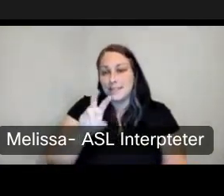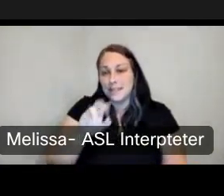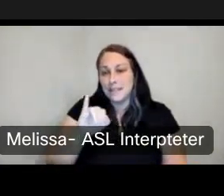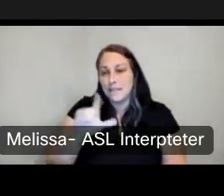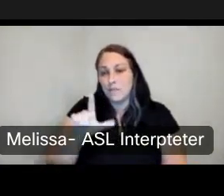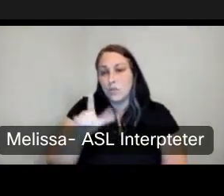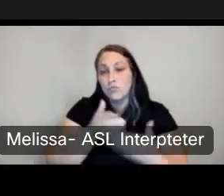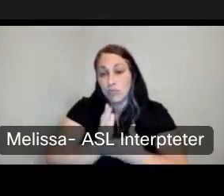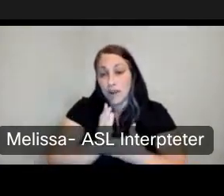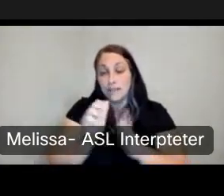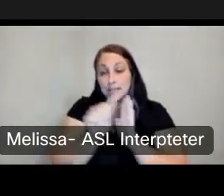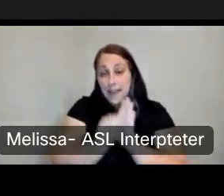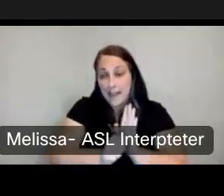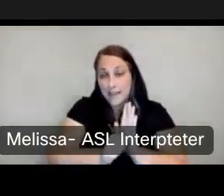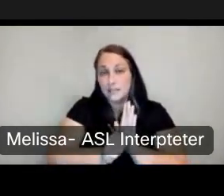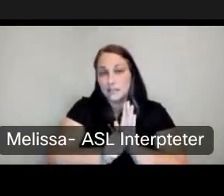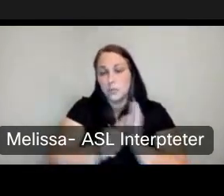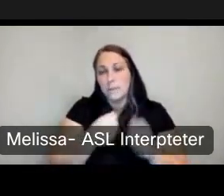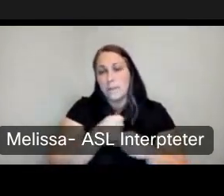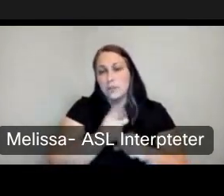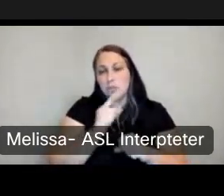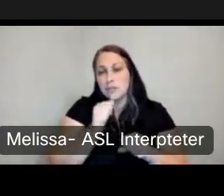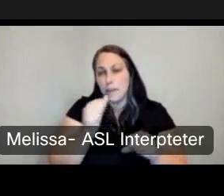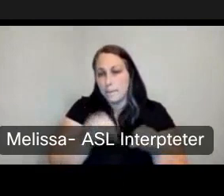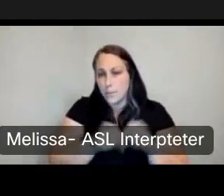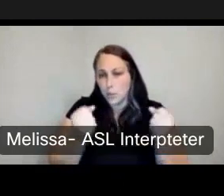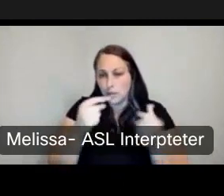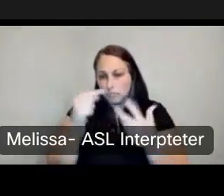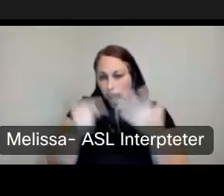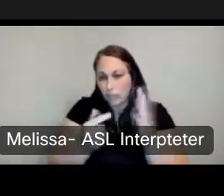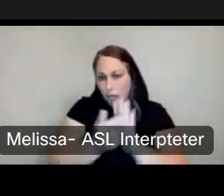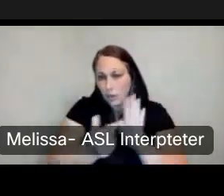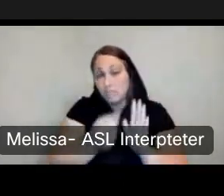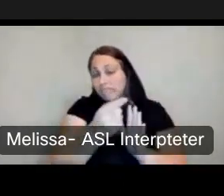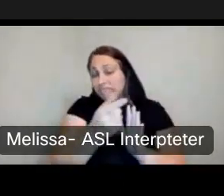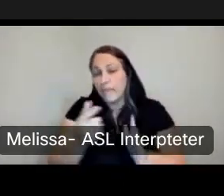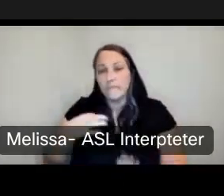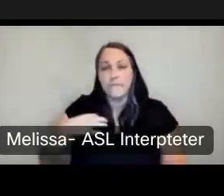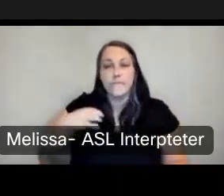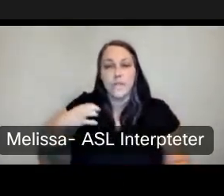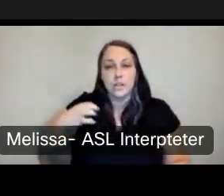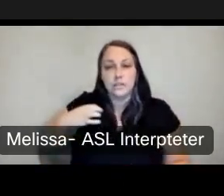is completely voluntary but we will appreciate um if you can provide this at the end of the meeting